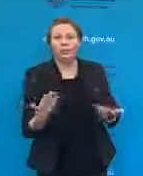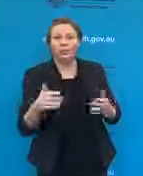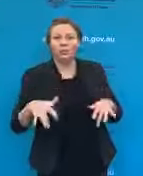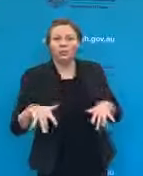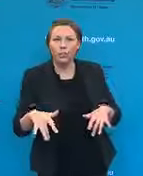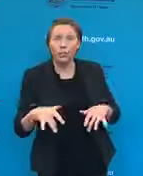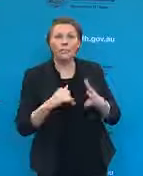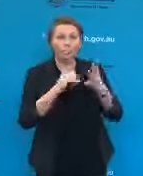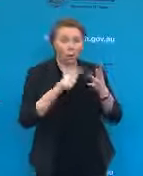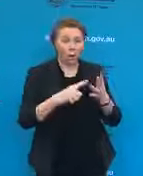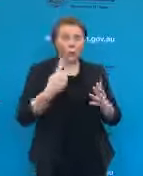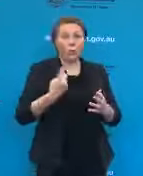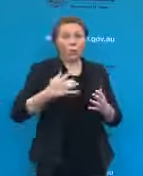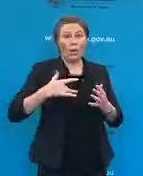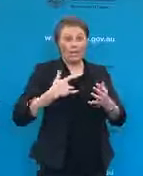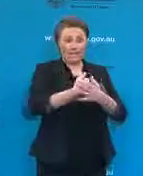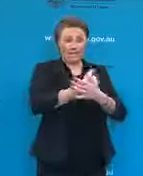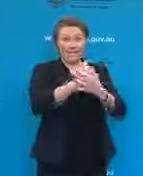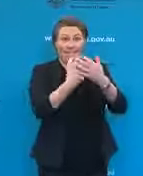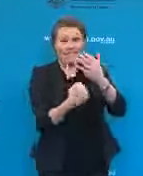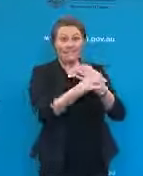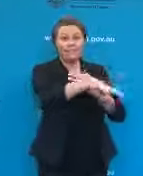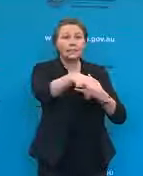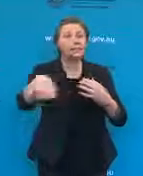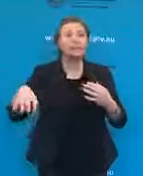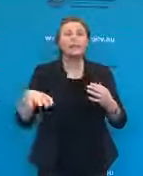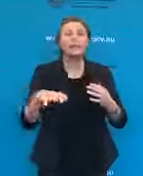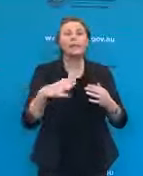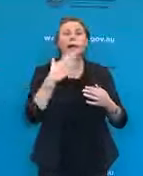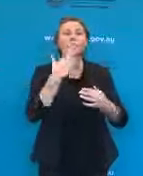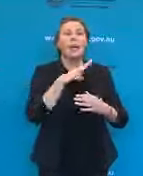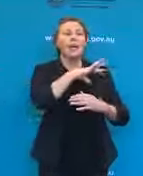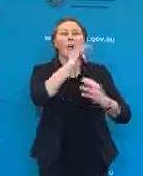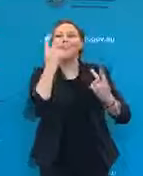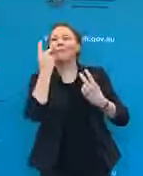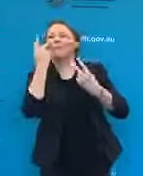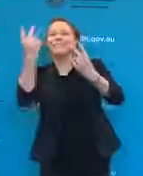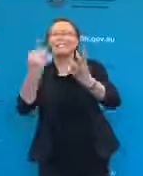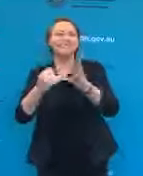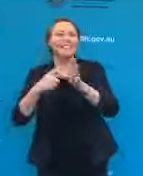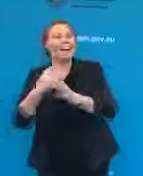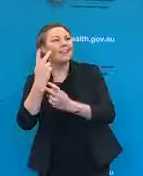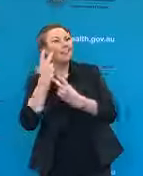areas don't travel to interstate, to their family groups and don't travel to